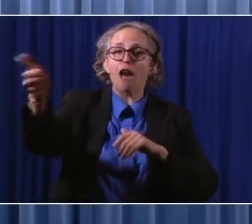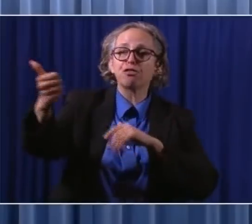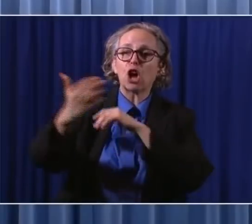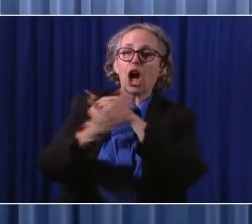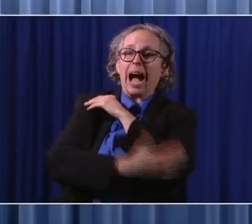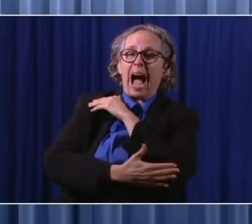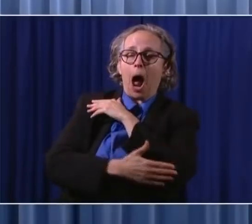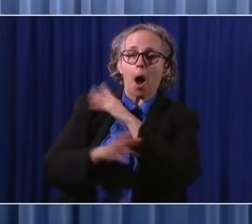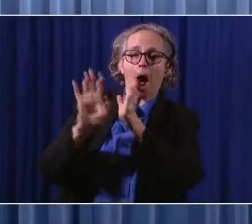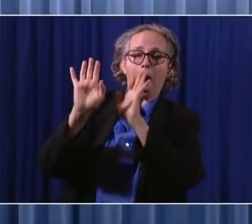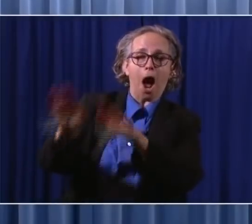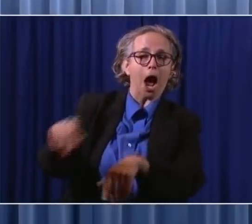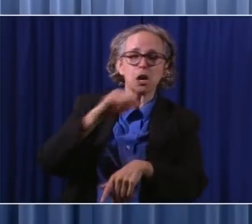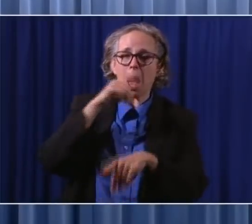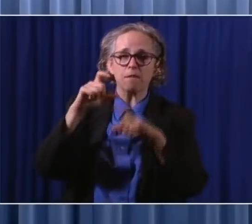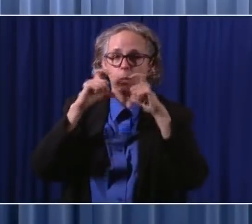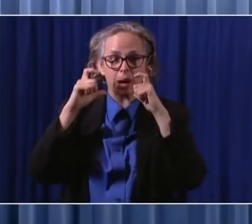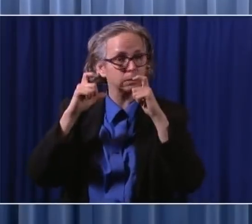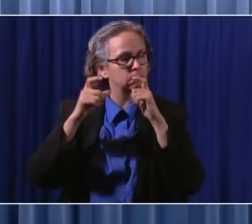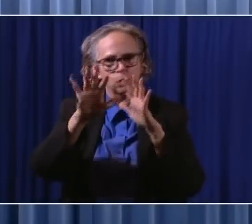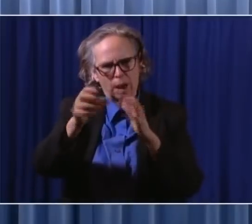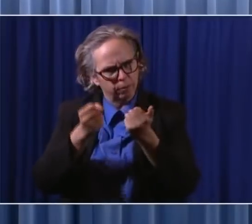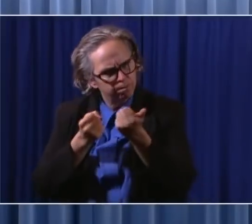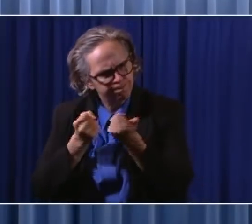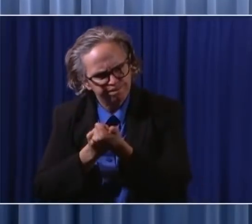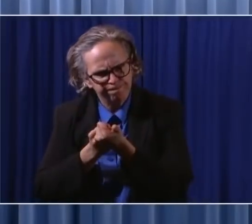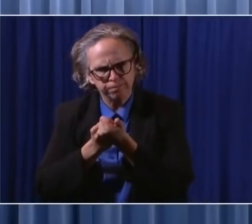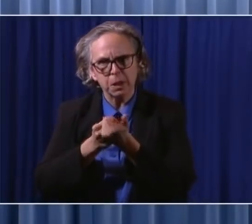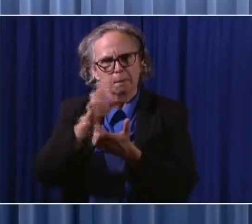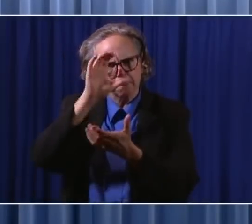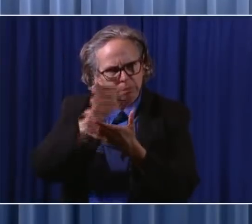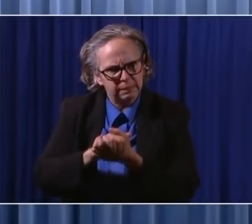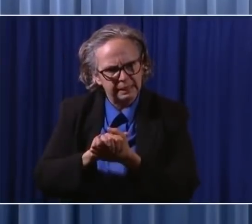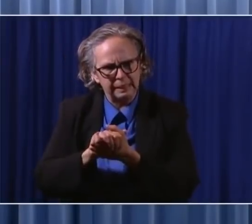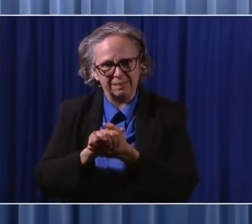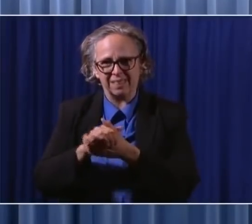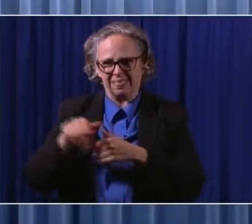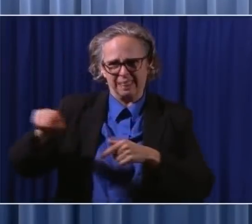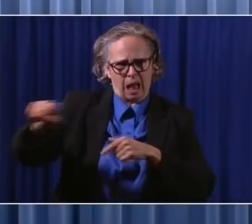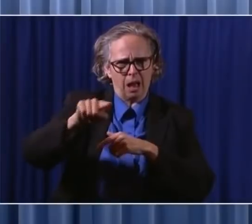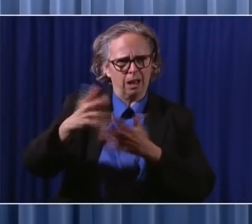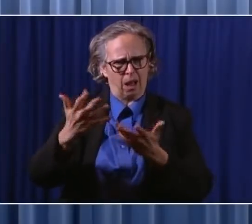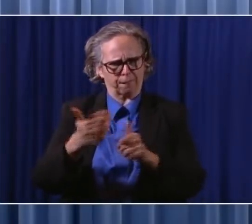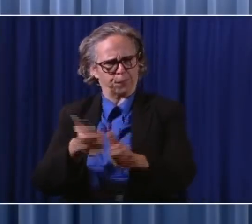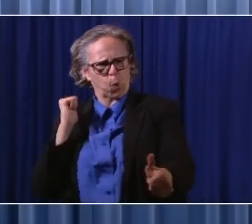SO THIS IS AIMED SPECIFICALLY AT THE SEVEN COUNTIES WHERE WE ARE THE MOST CONCERNED. IT DOES NOT MEAN WHERE PEOPLE